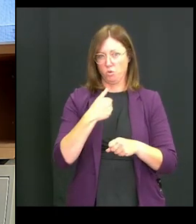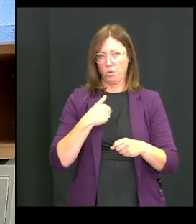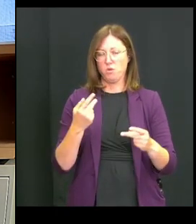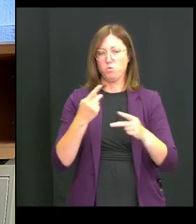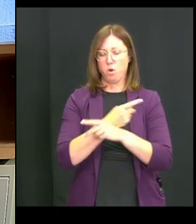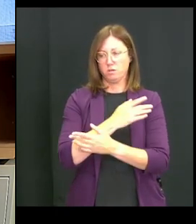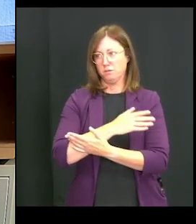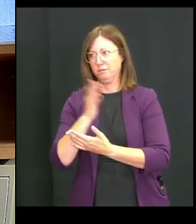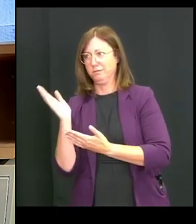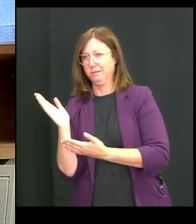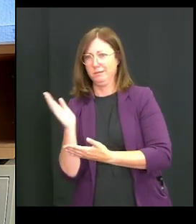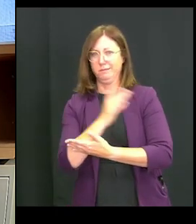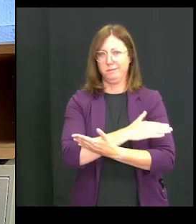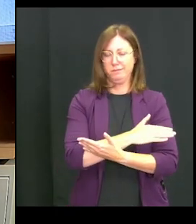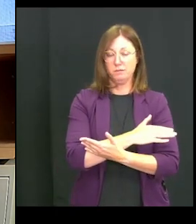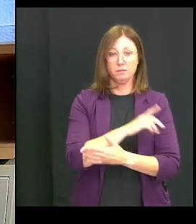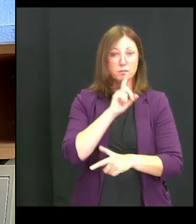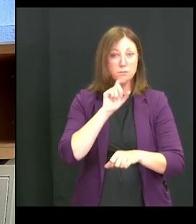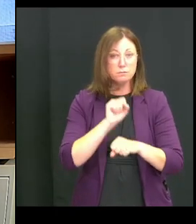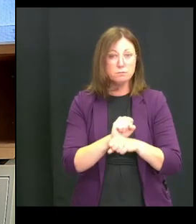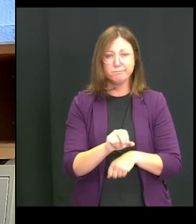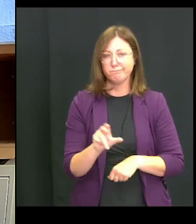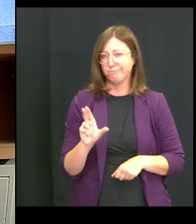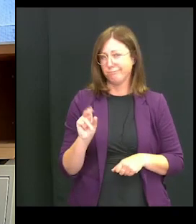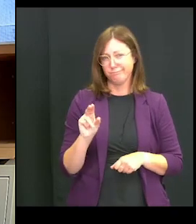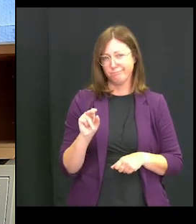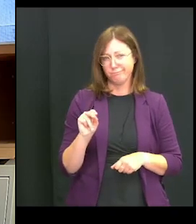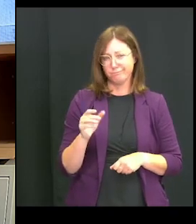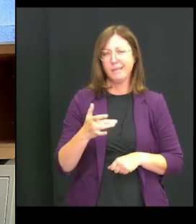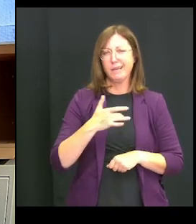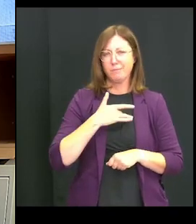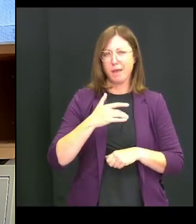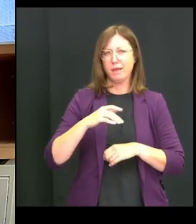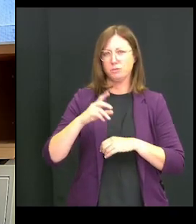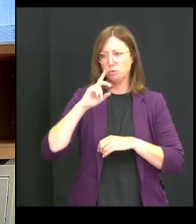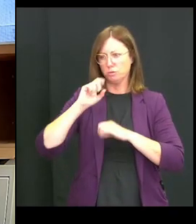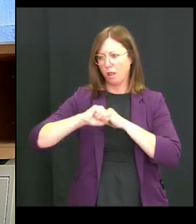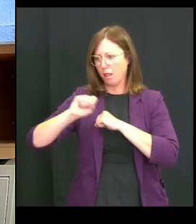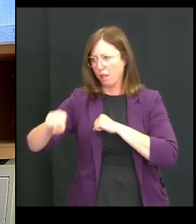We tend to adhere to exaggerated stereotypes of political parties.